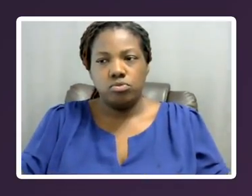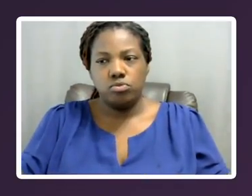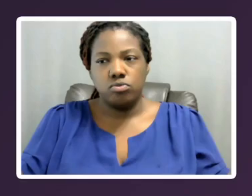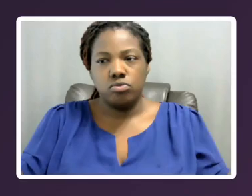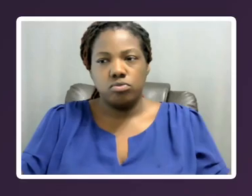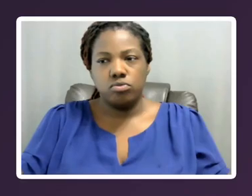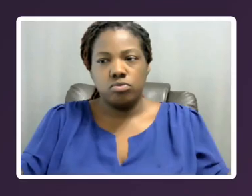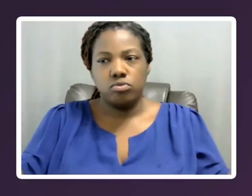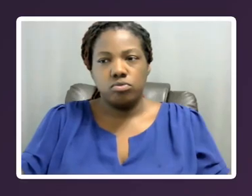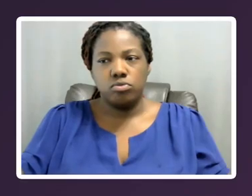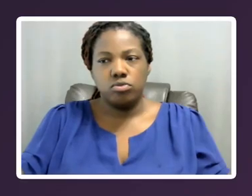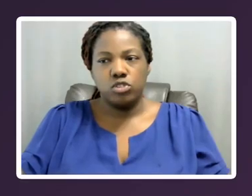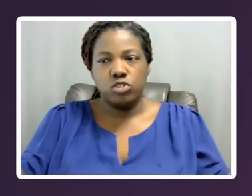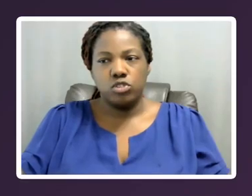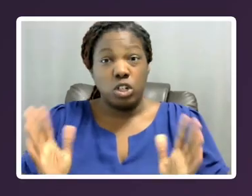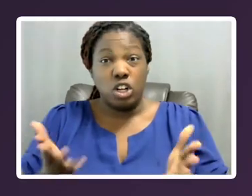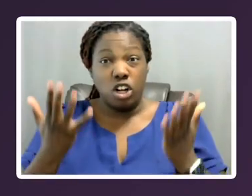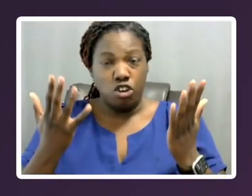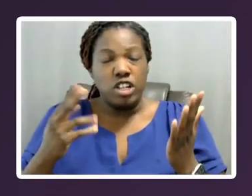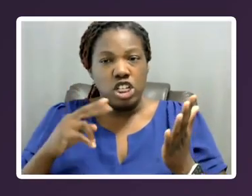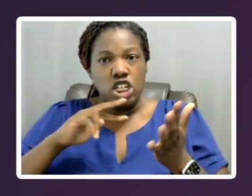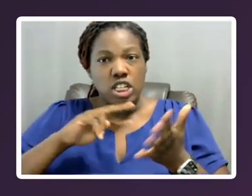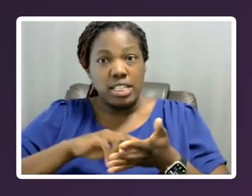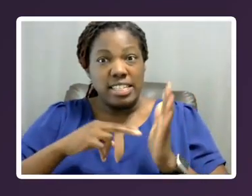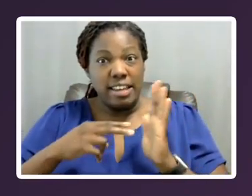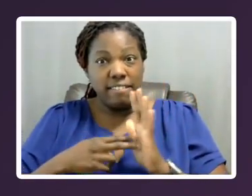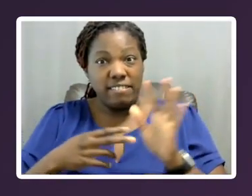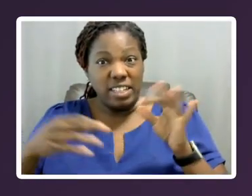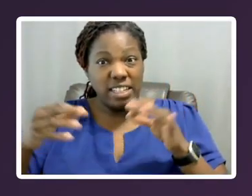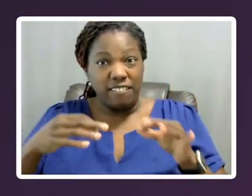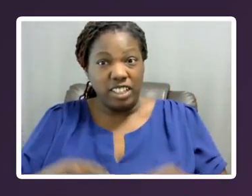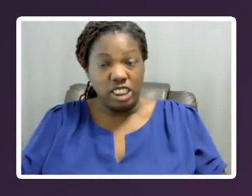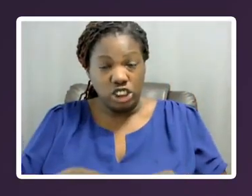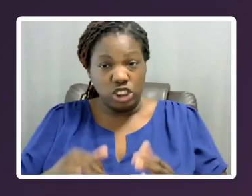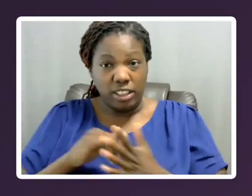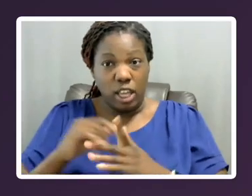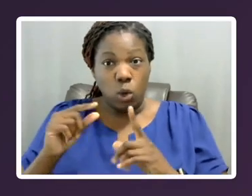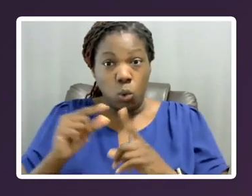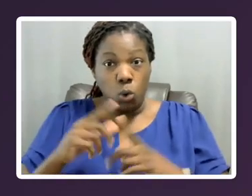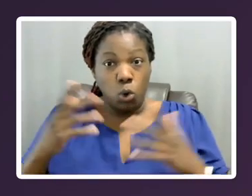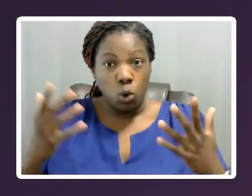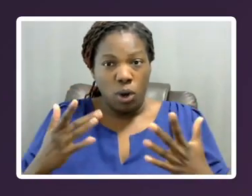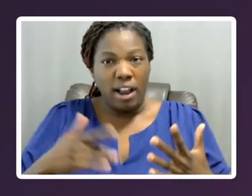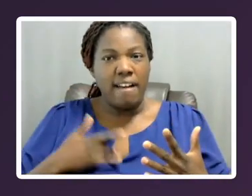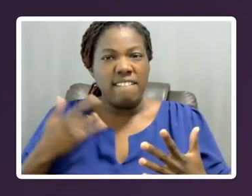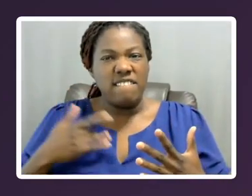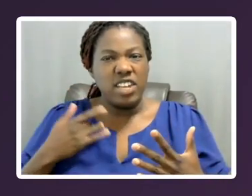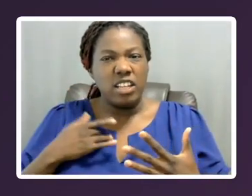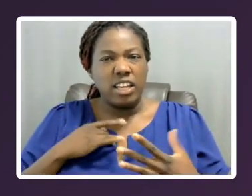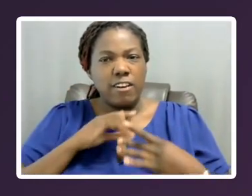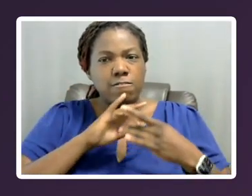the dictionary definition of community is a feeling of fellowship with others,